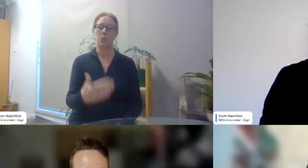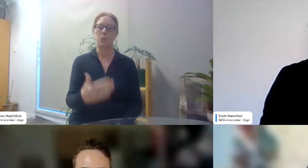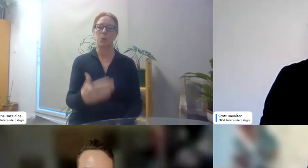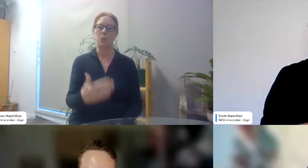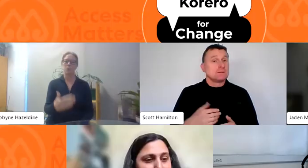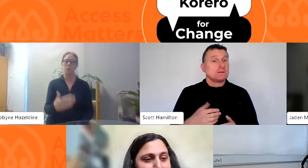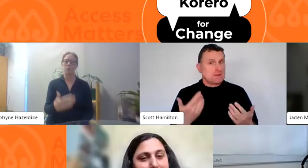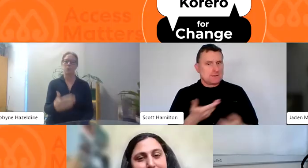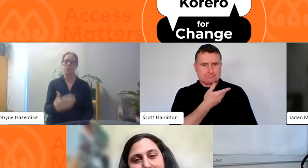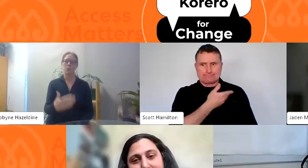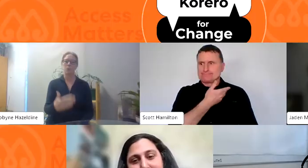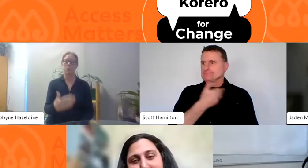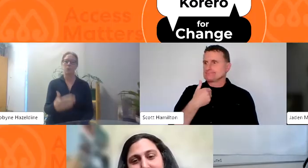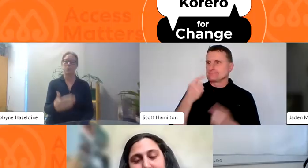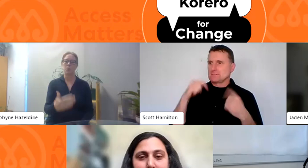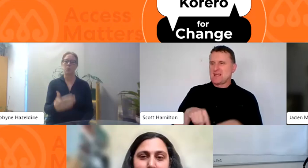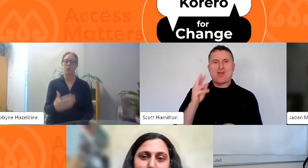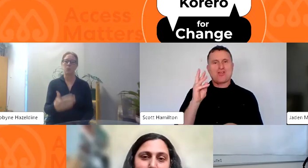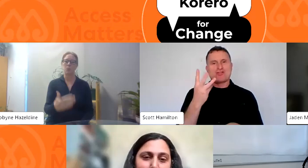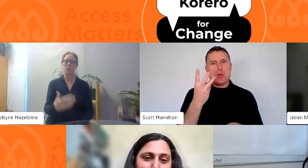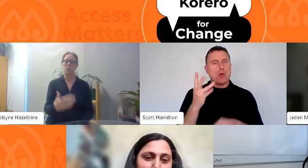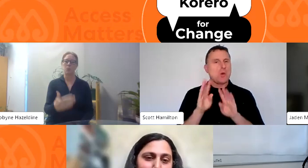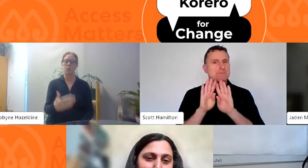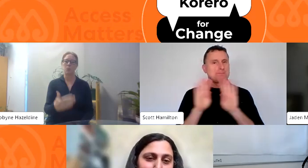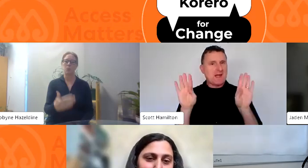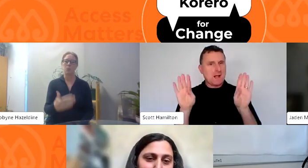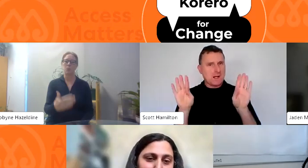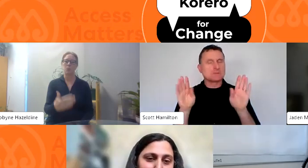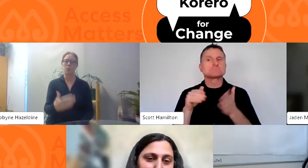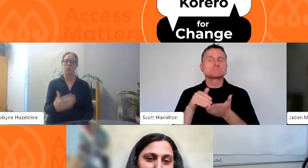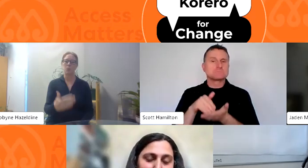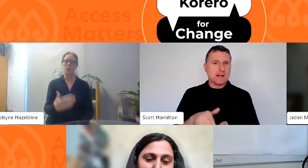third panel of this morning. So I'll quickly introduce our panelists